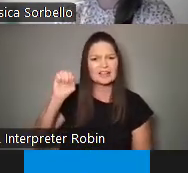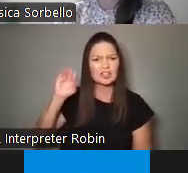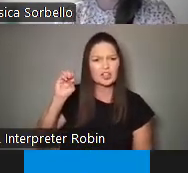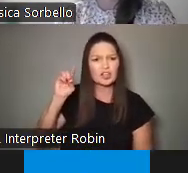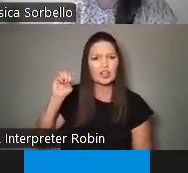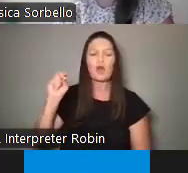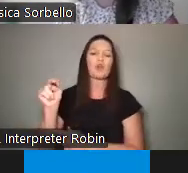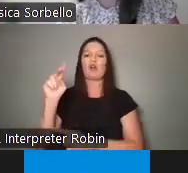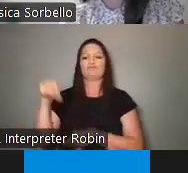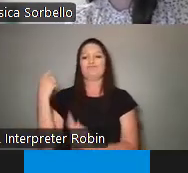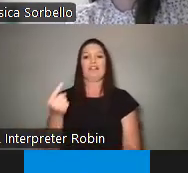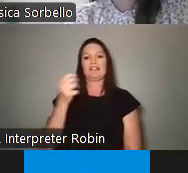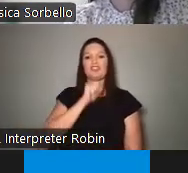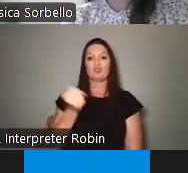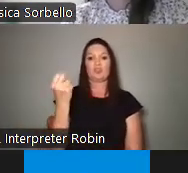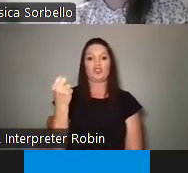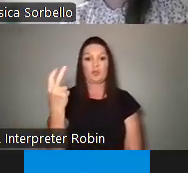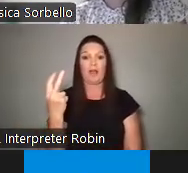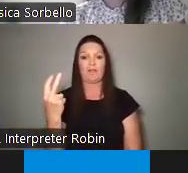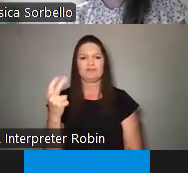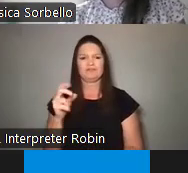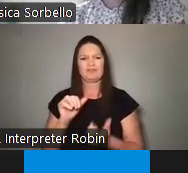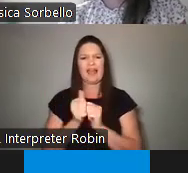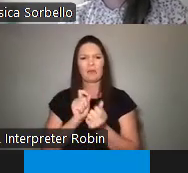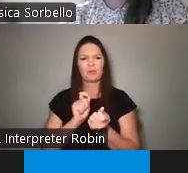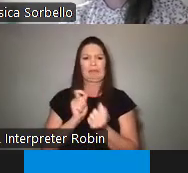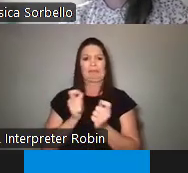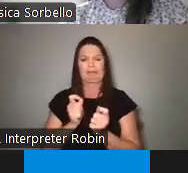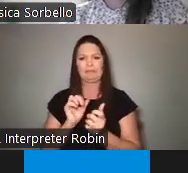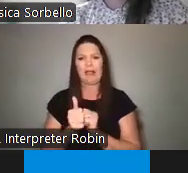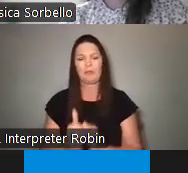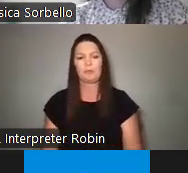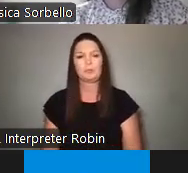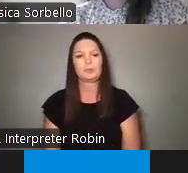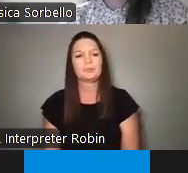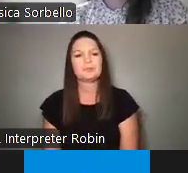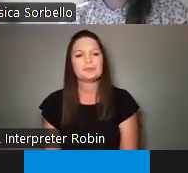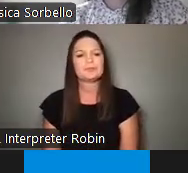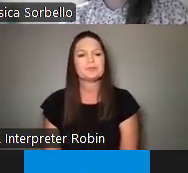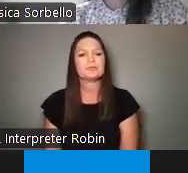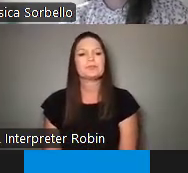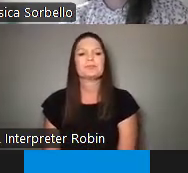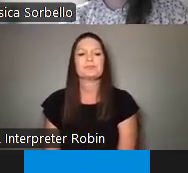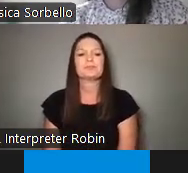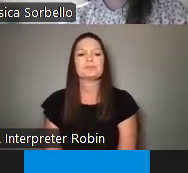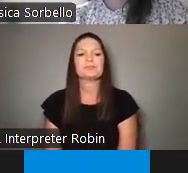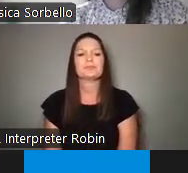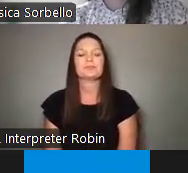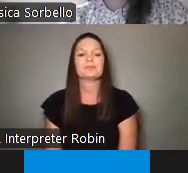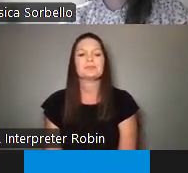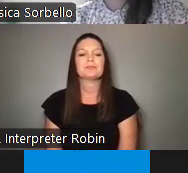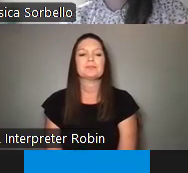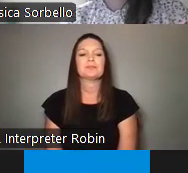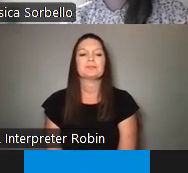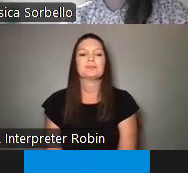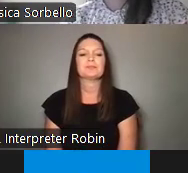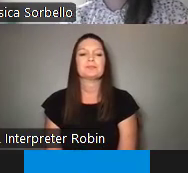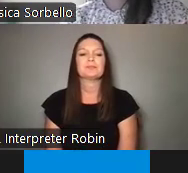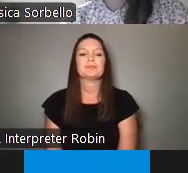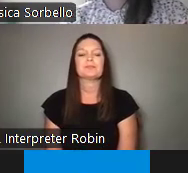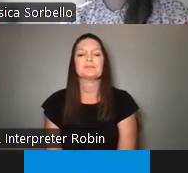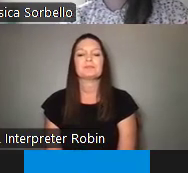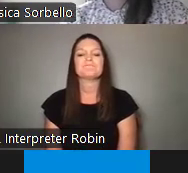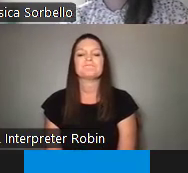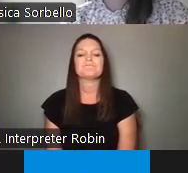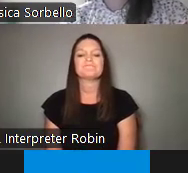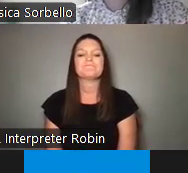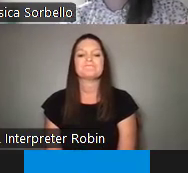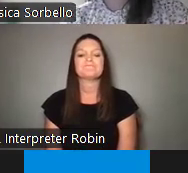that person first language?